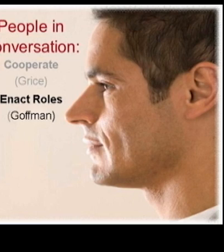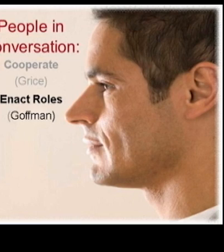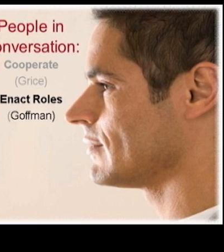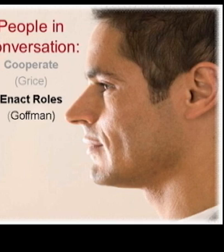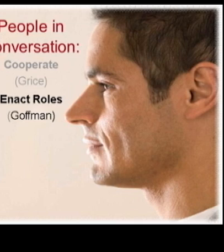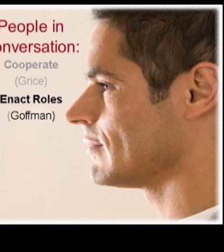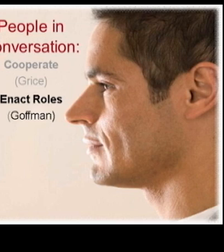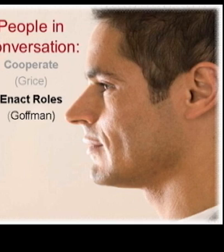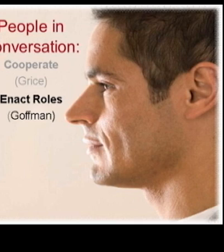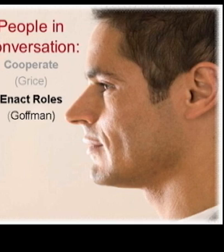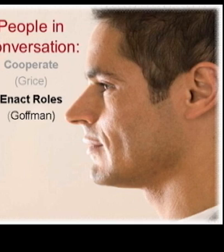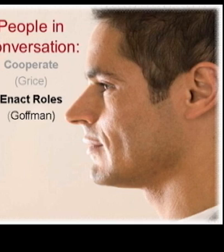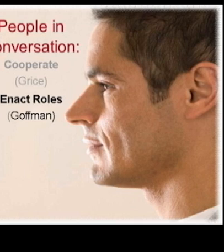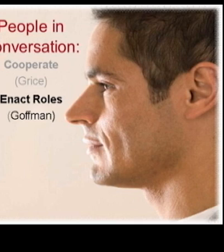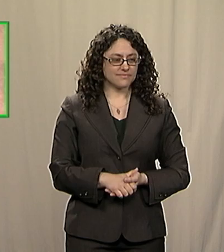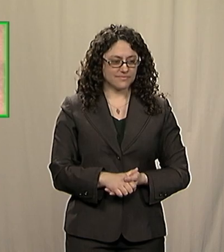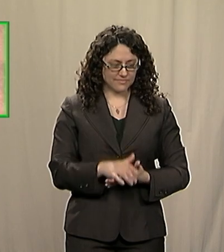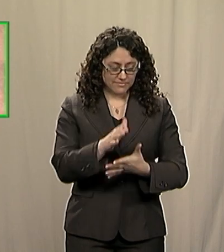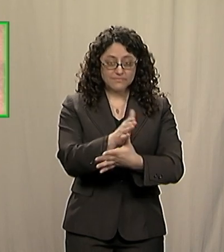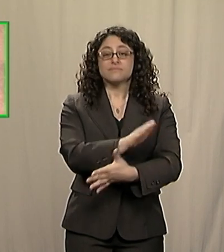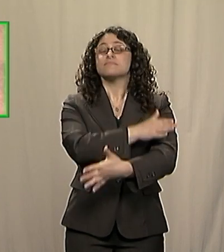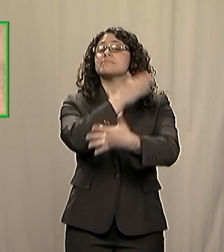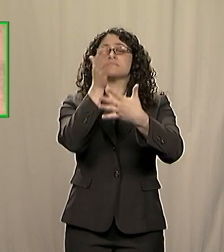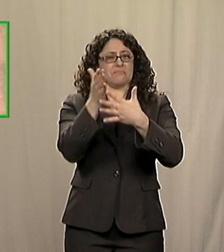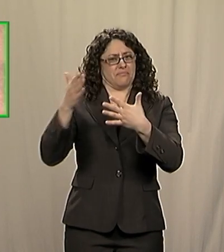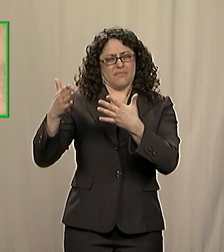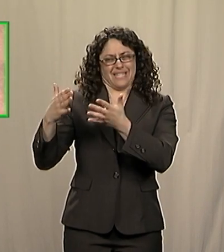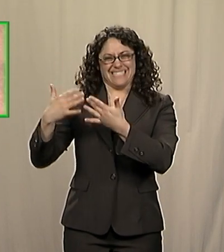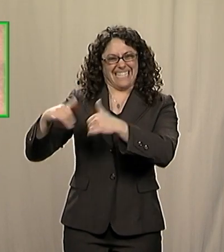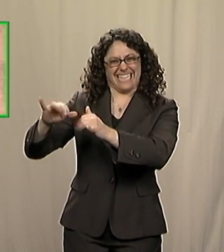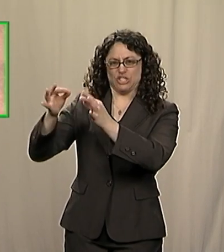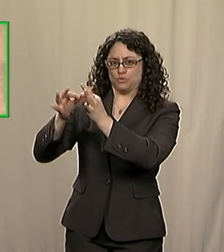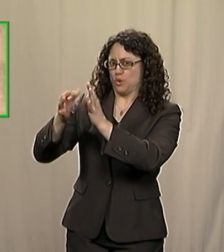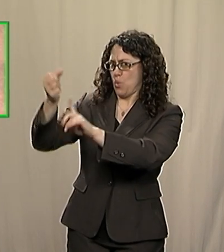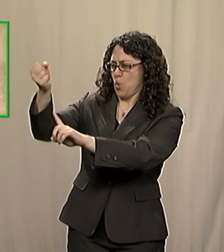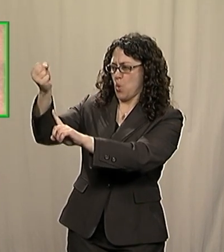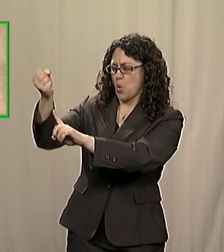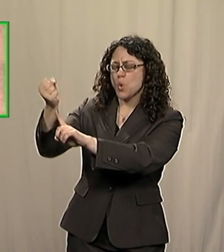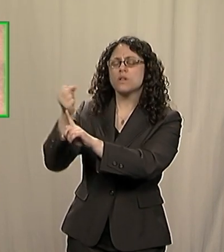Next, before we talk about interpreting, the concept of role is not something unique to interpreted interactions.